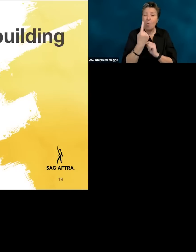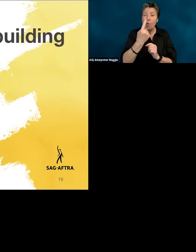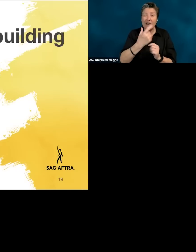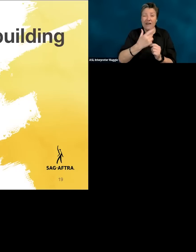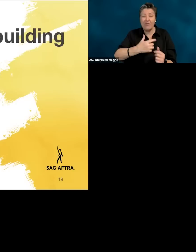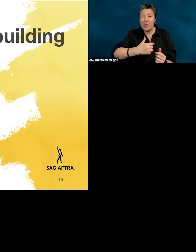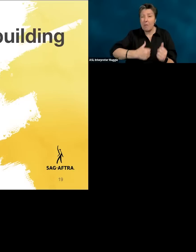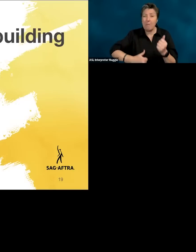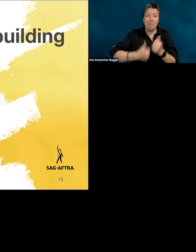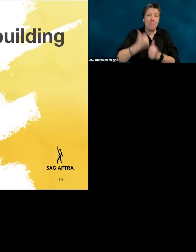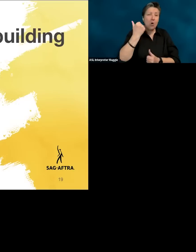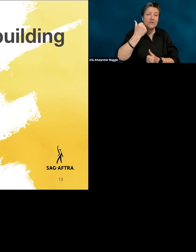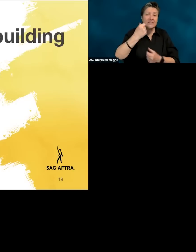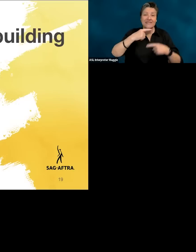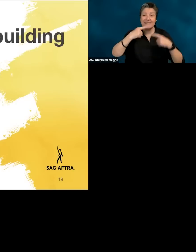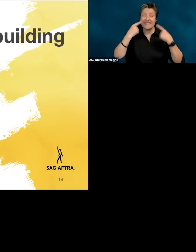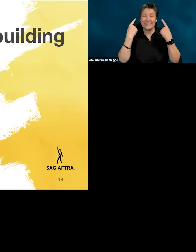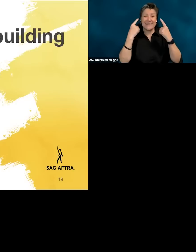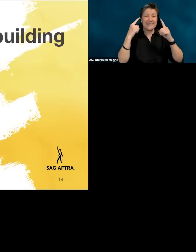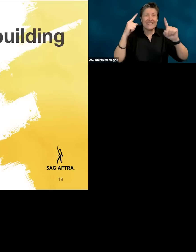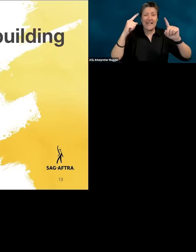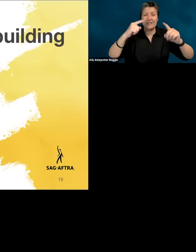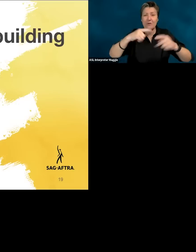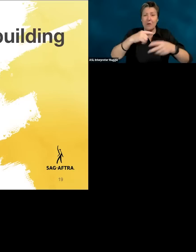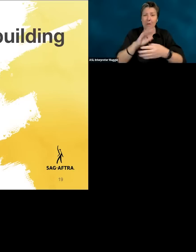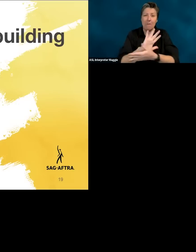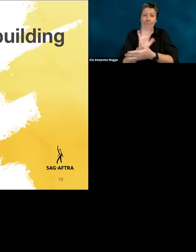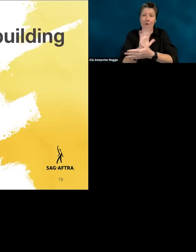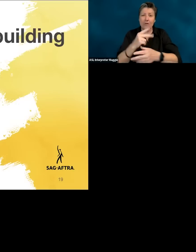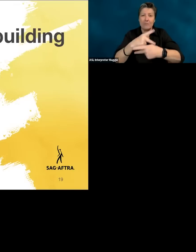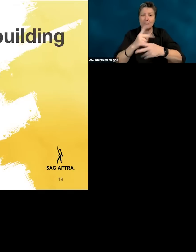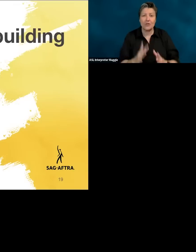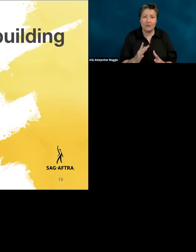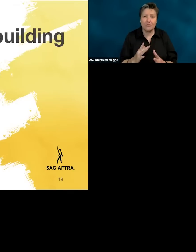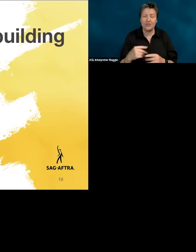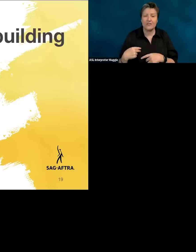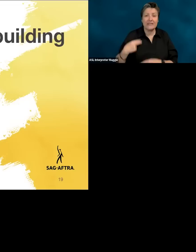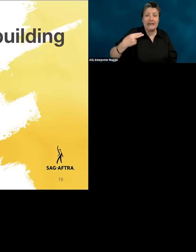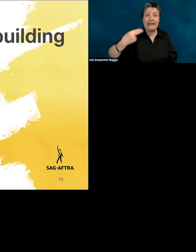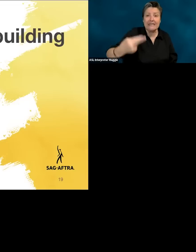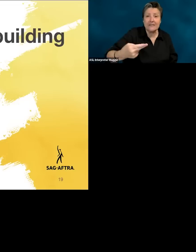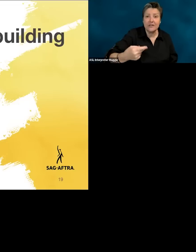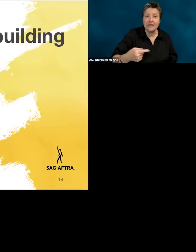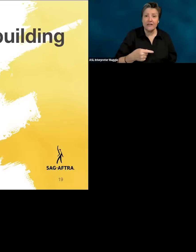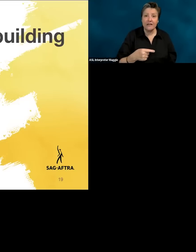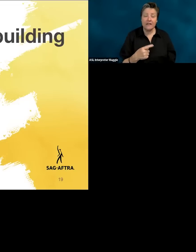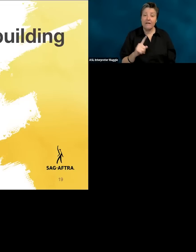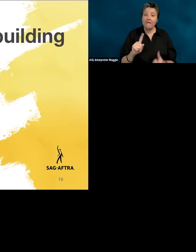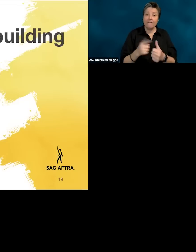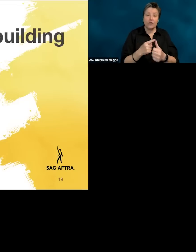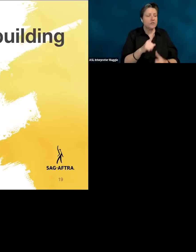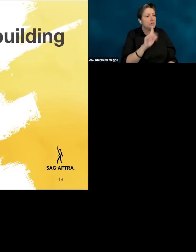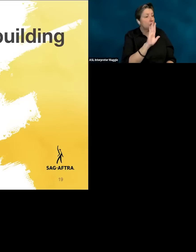and the first two questions he asked her were, one, what's your name? And then how can I support you?